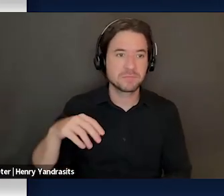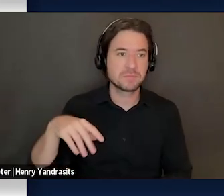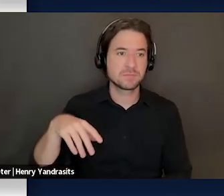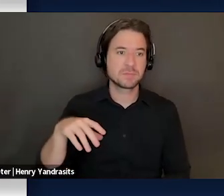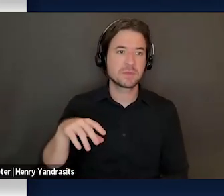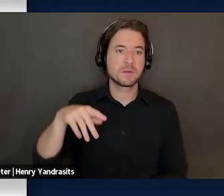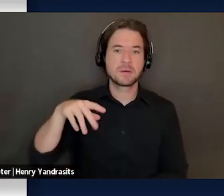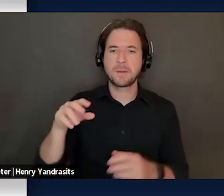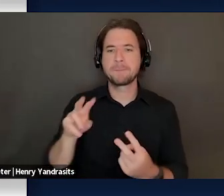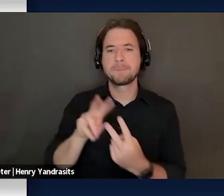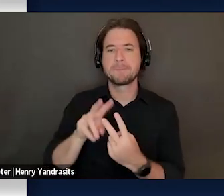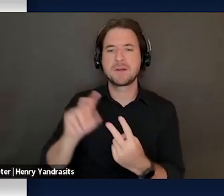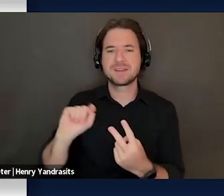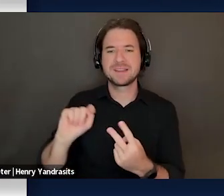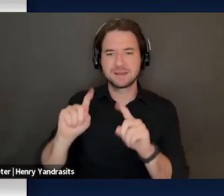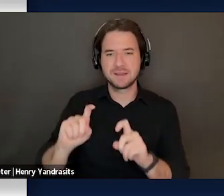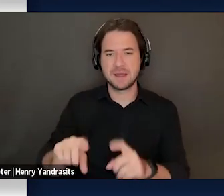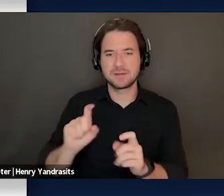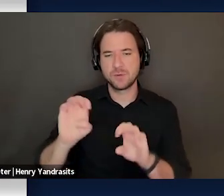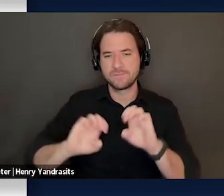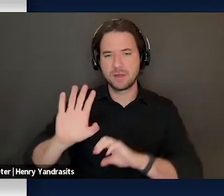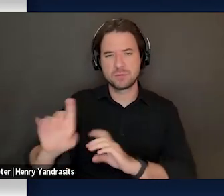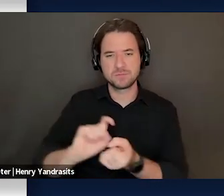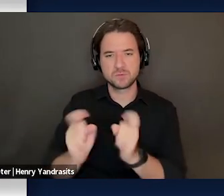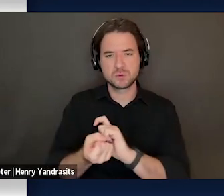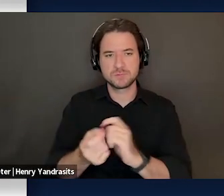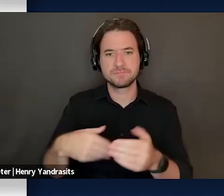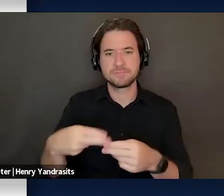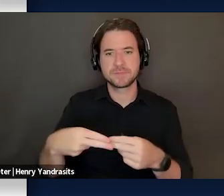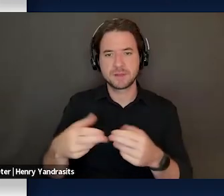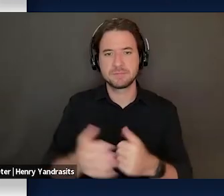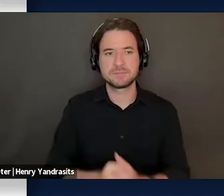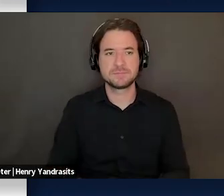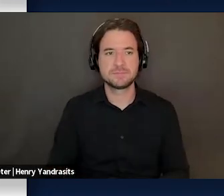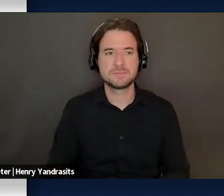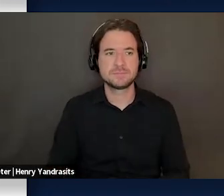And next slide.